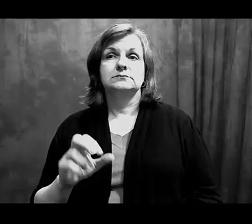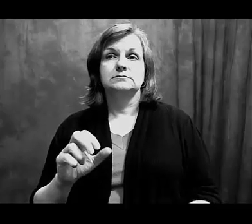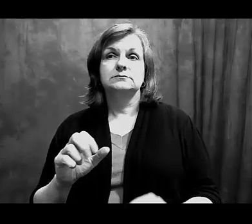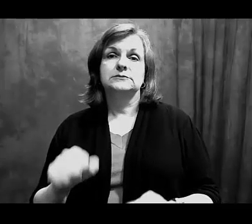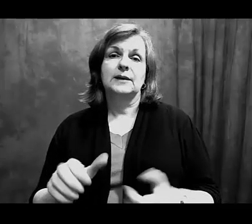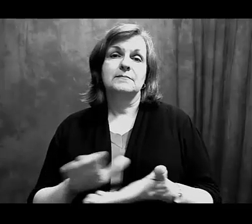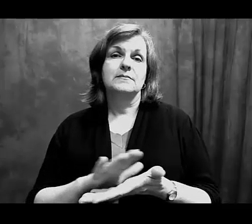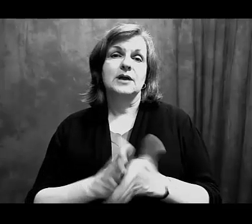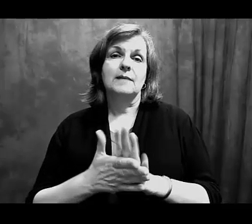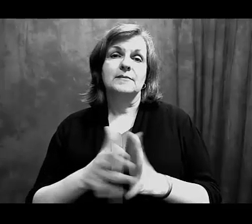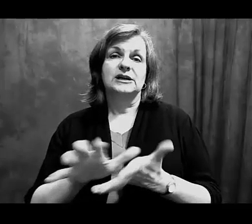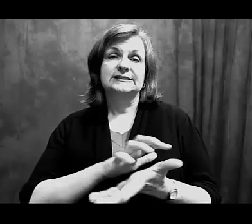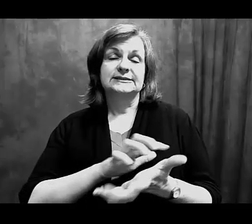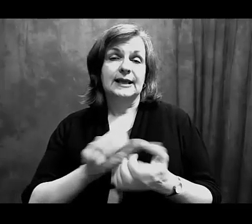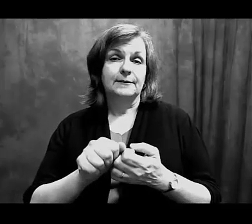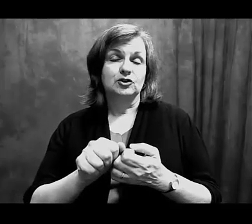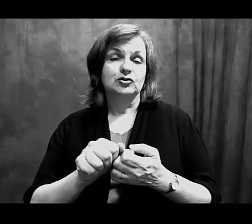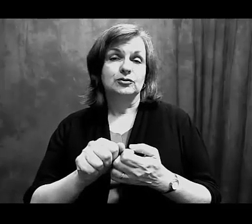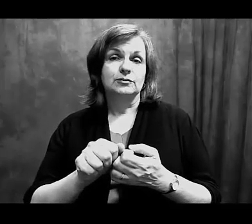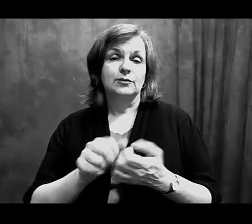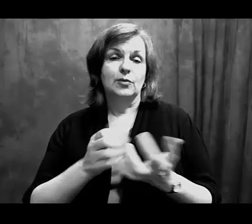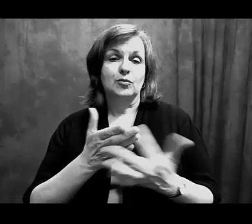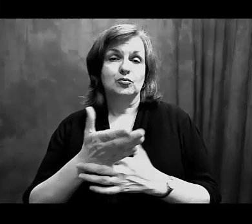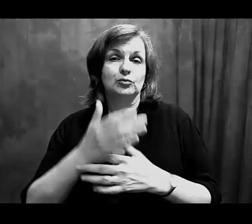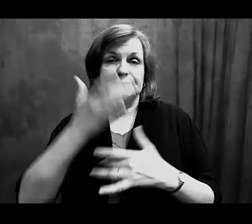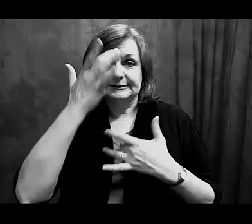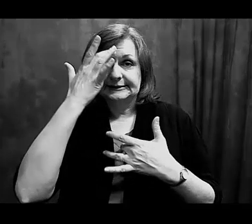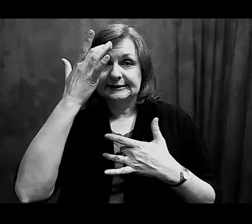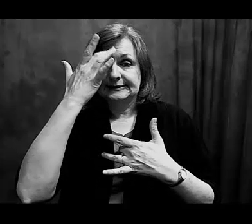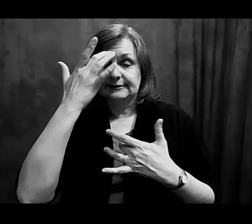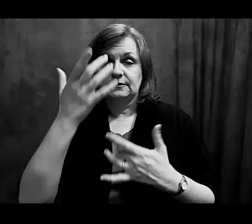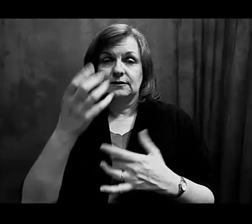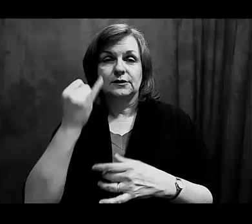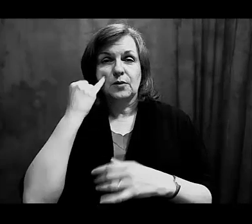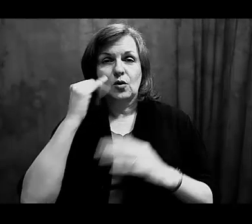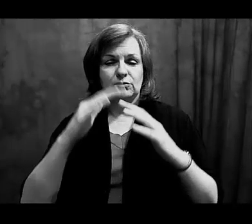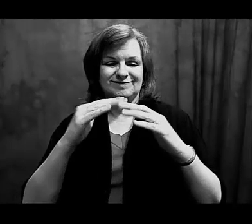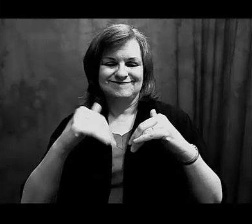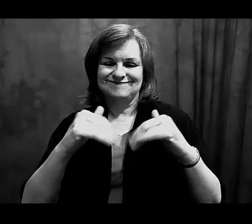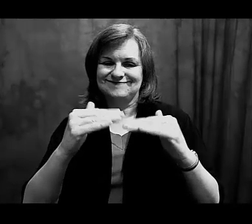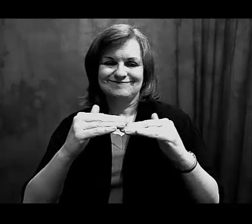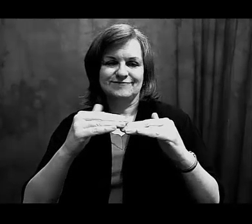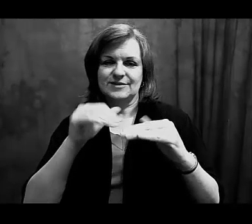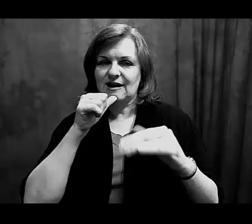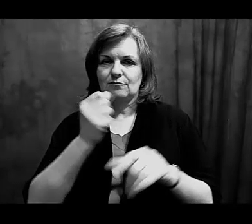or from some sort of disease